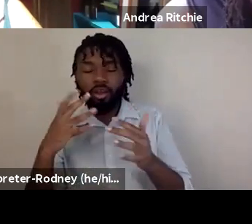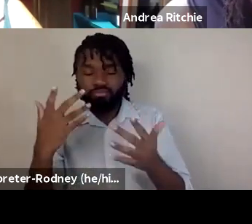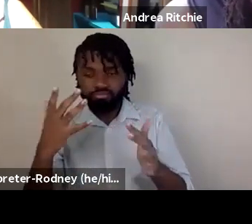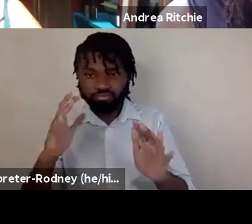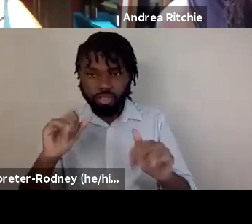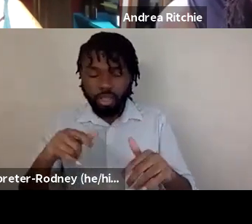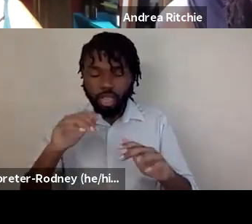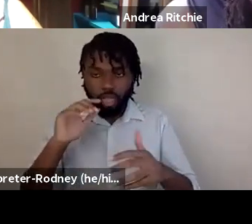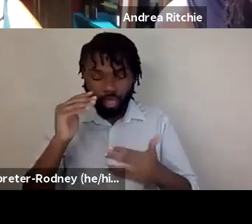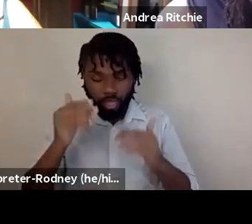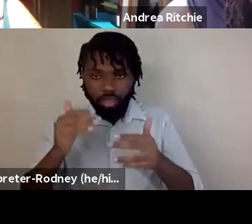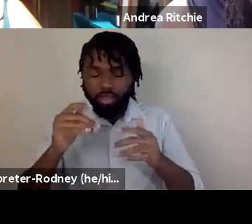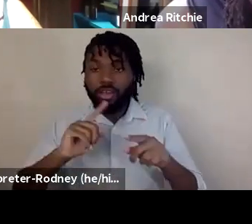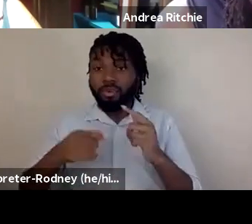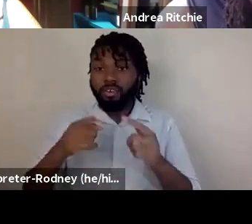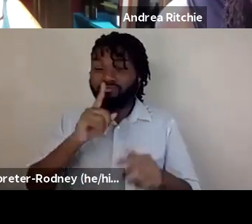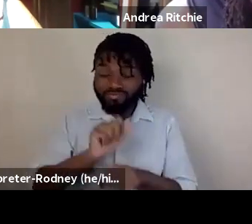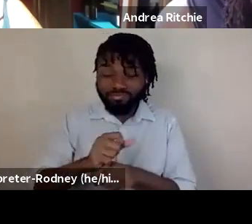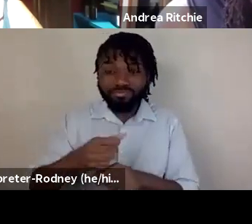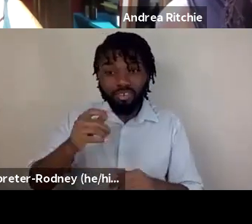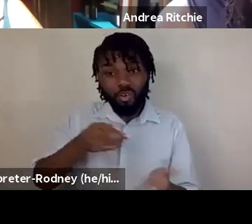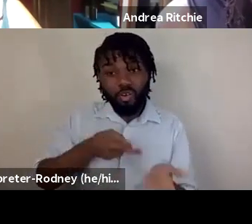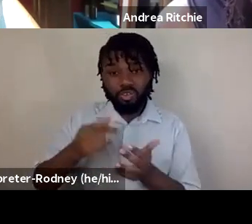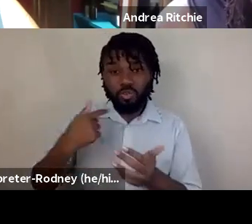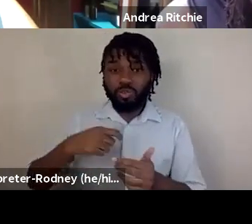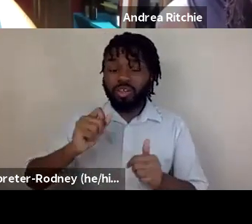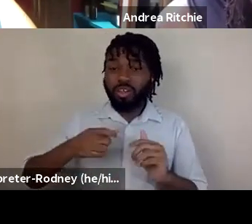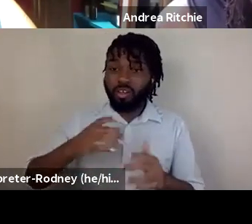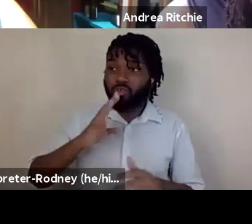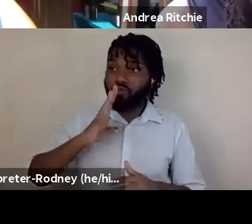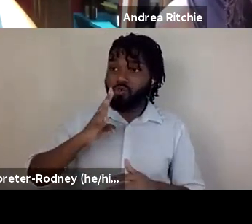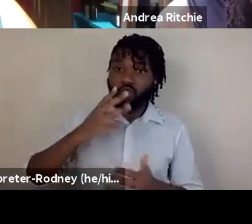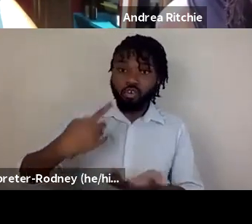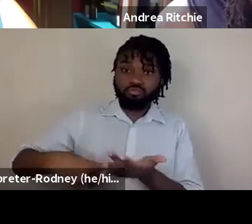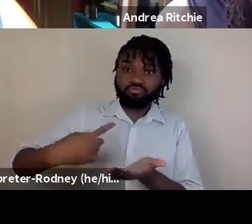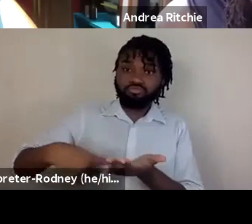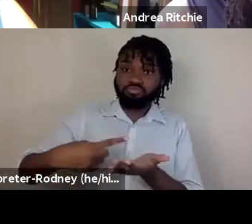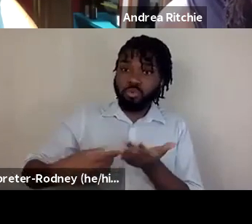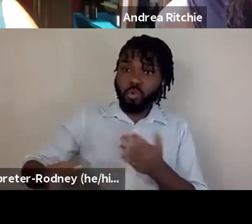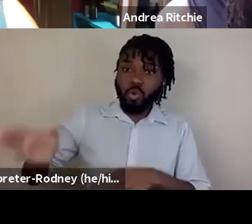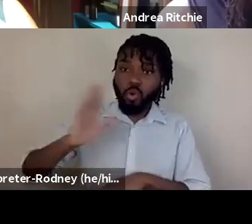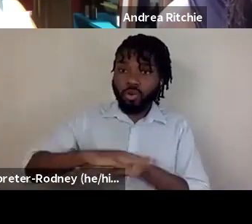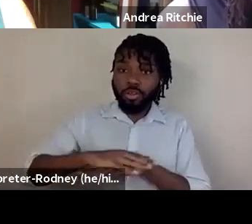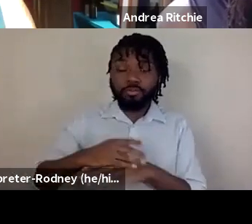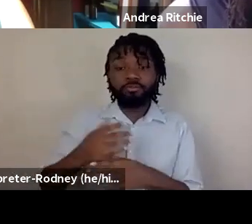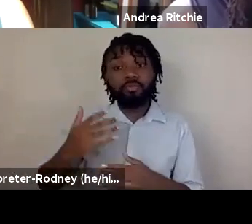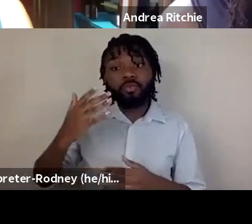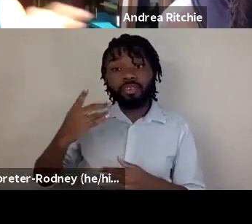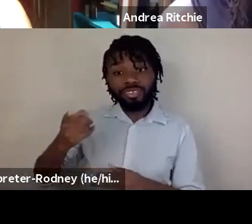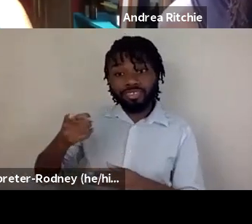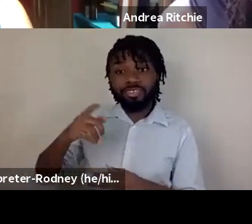There's so much to share, because when I hear you, Andrea, speak about interdependence, we've all talked about it,